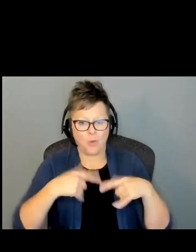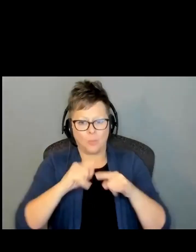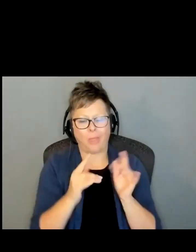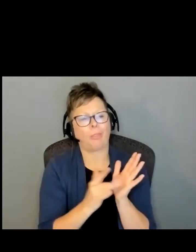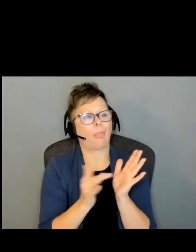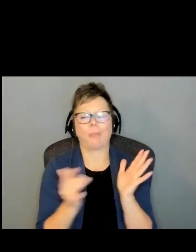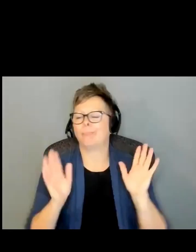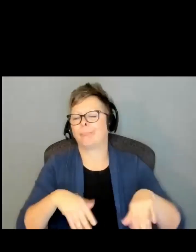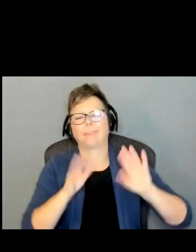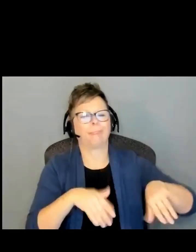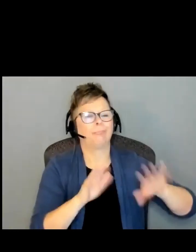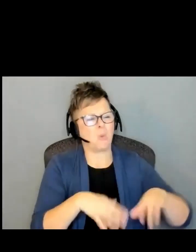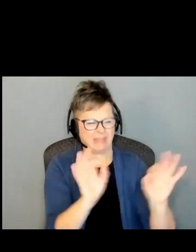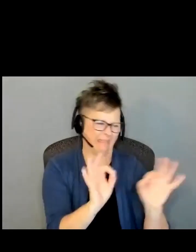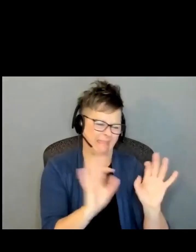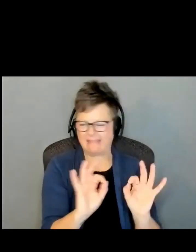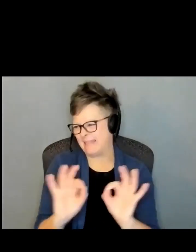It’s not the same as those families.